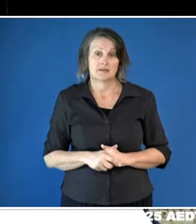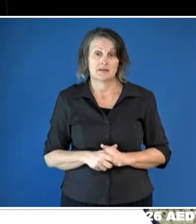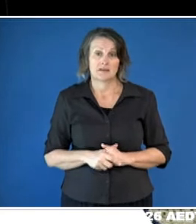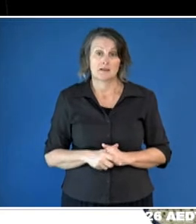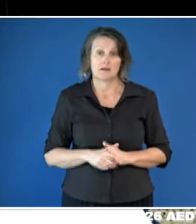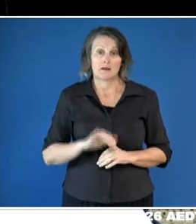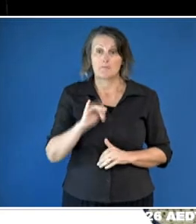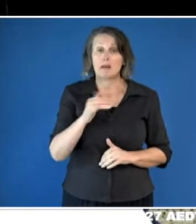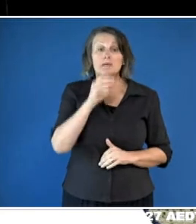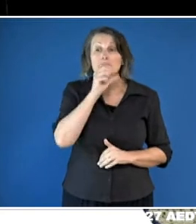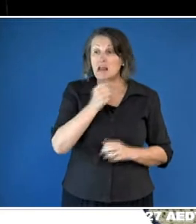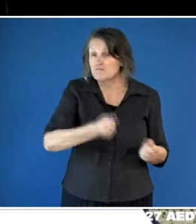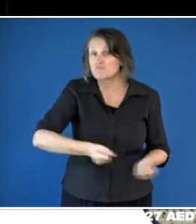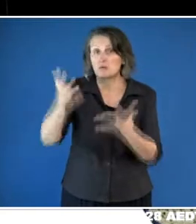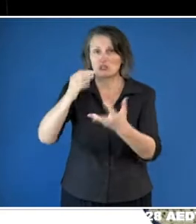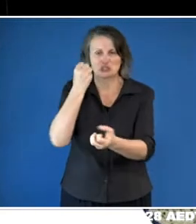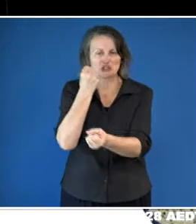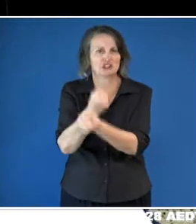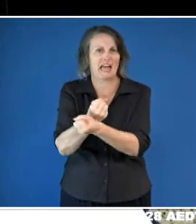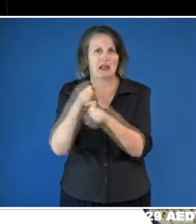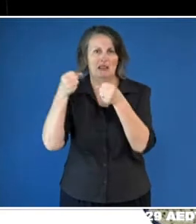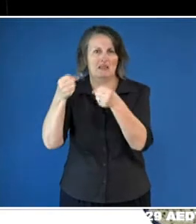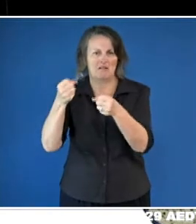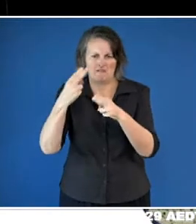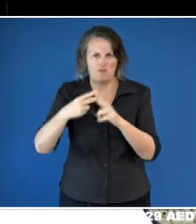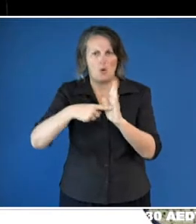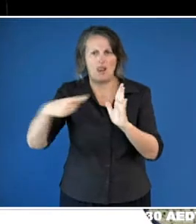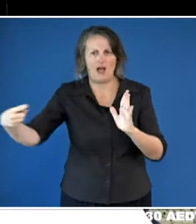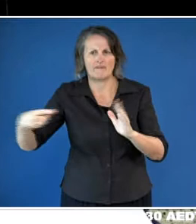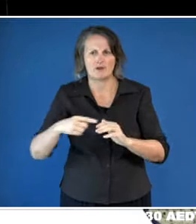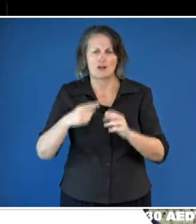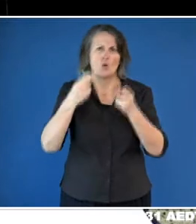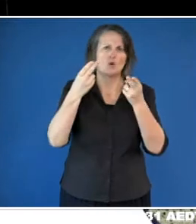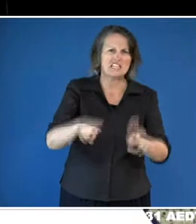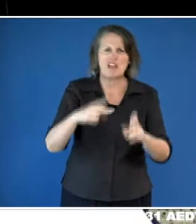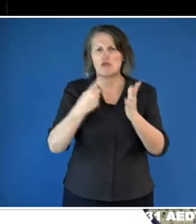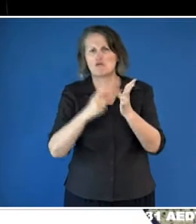No. No. MS EASTMAN: But in jail for life. Yeah.